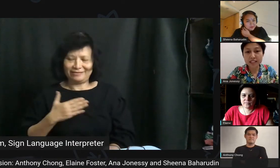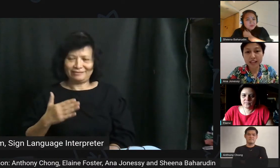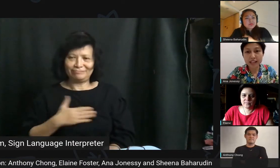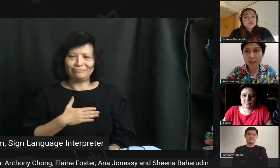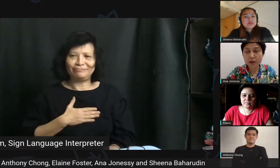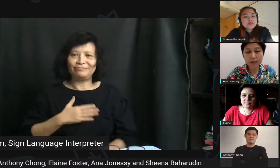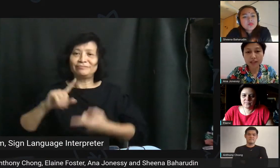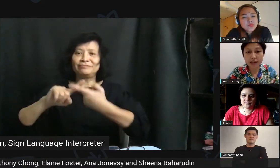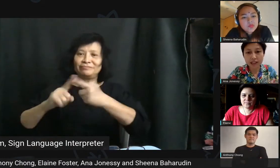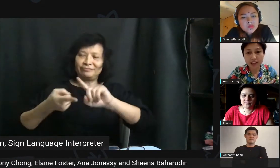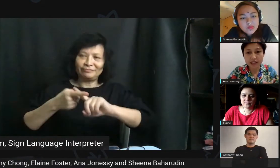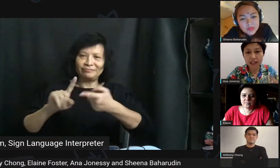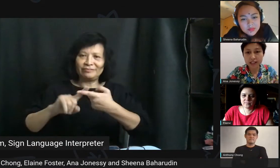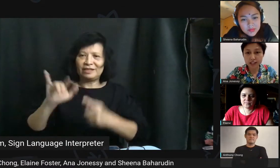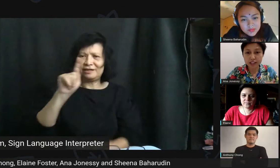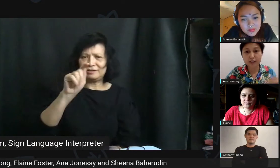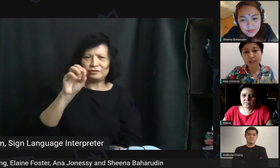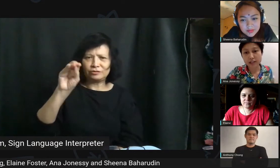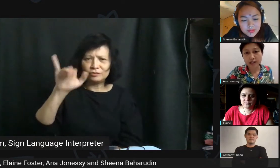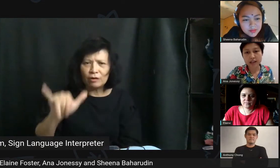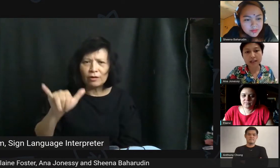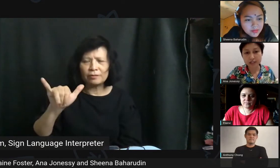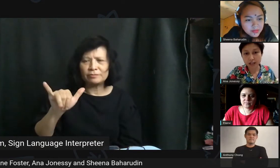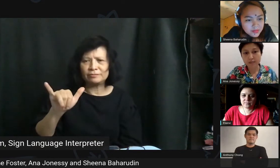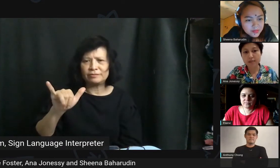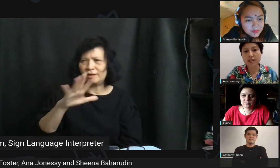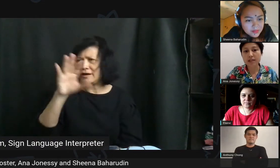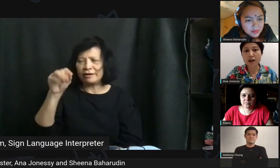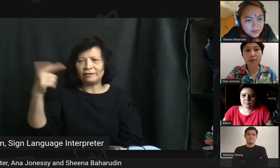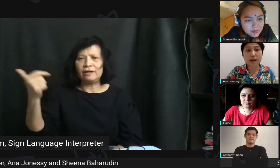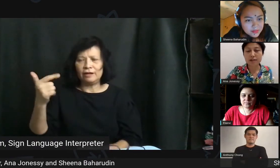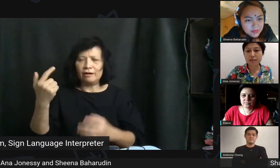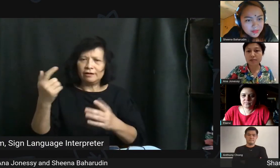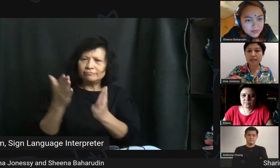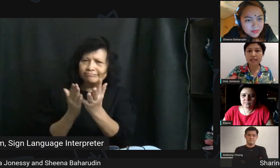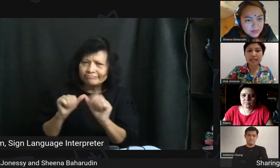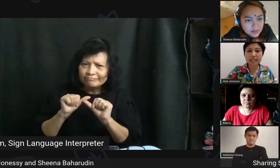like Tommy and continue to like educate me and call me out on my mistakes.